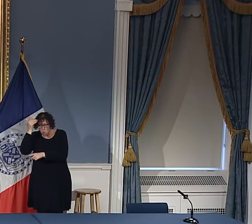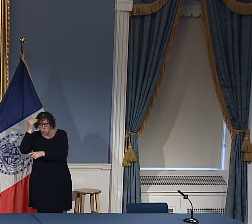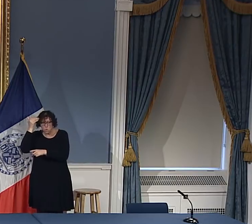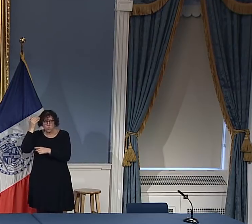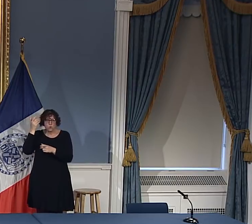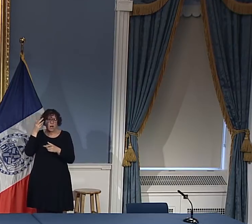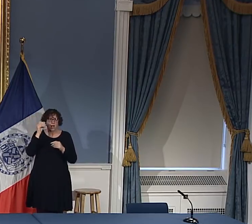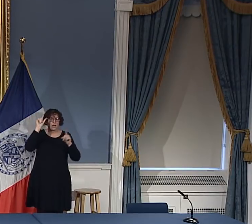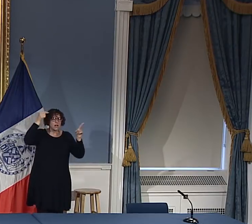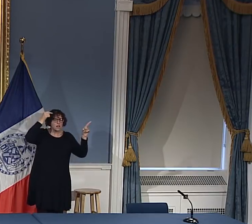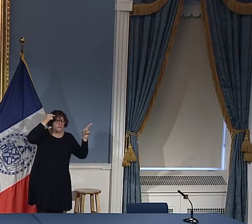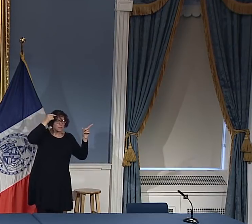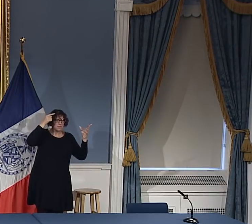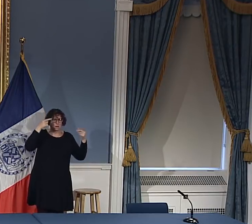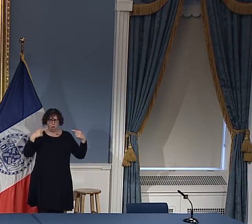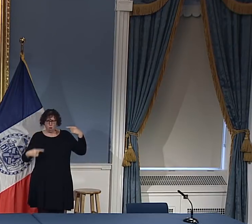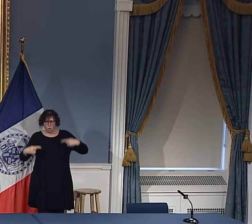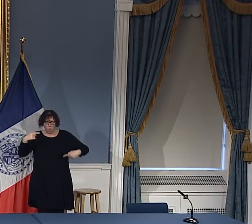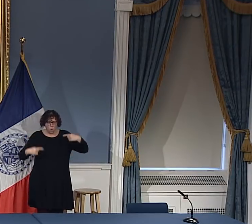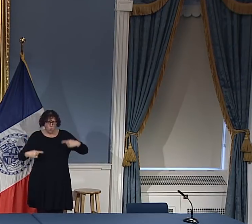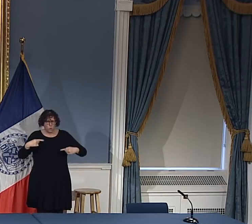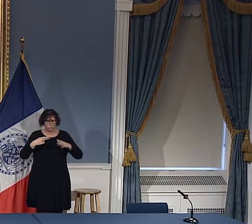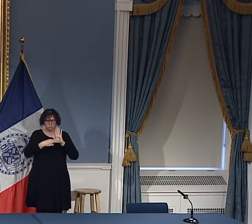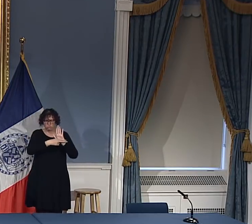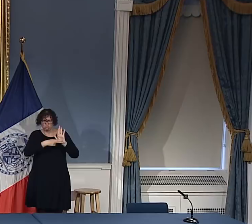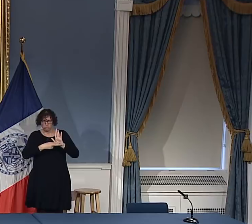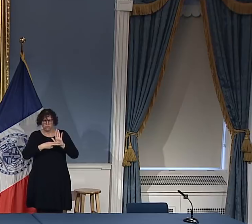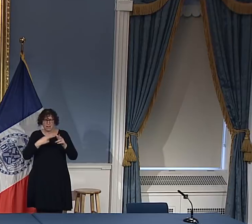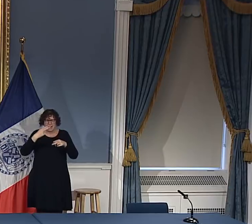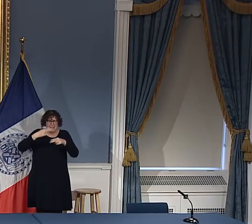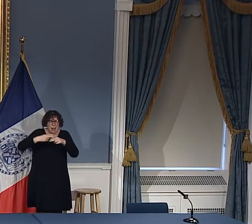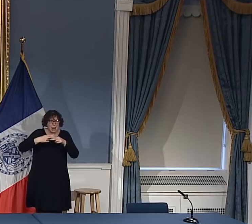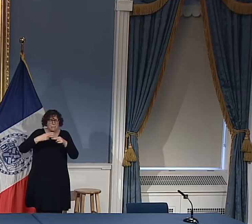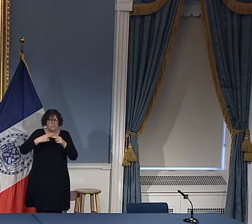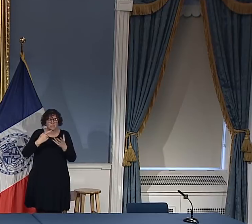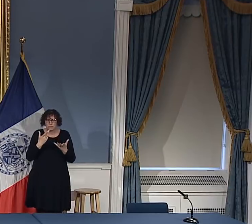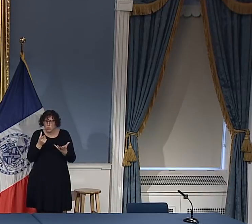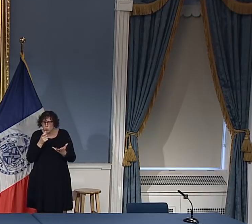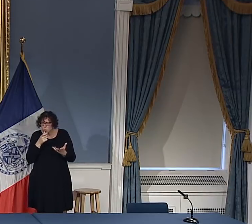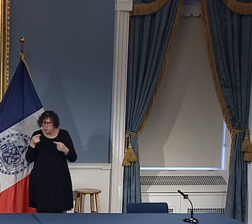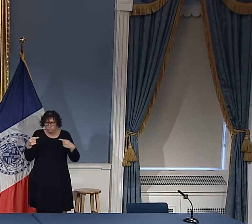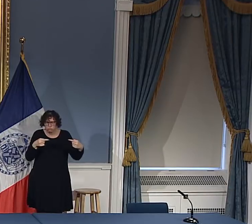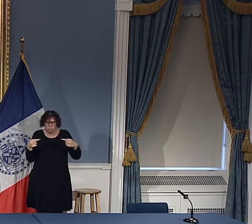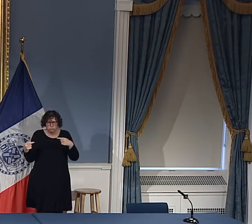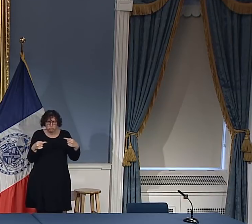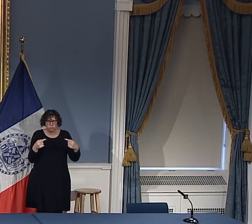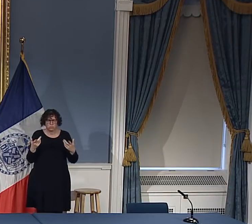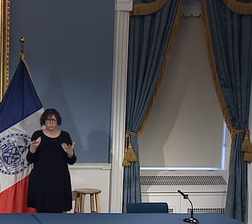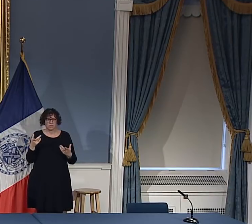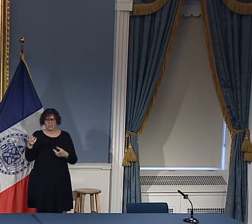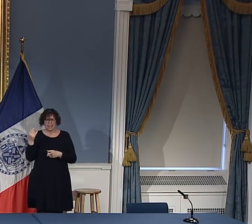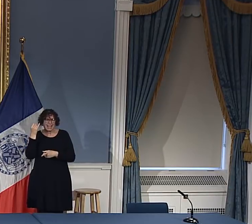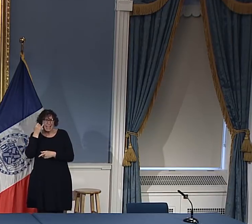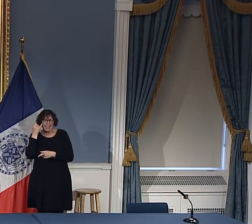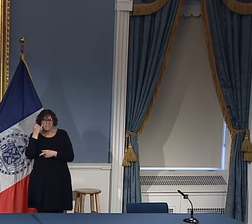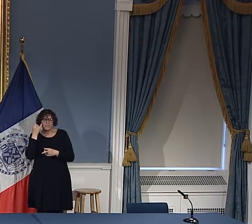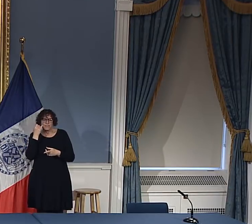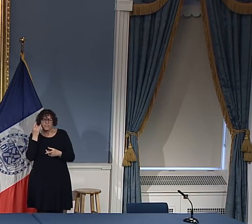HET QEUSTONI IS, IF YOU ARE GOING ITOSSUE A DIRECTIVE OR A RECOMMENDATION OR AN URGING THAT